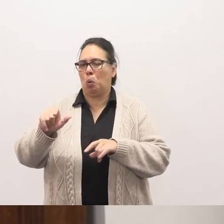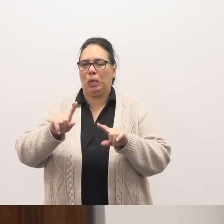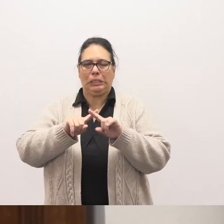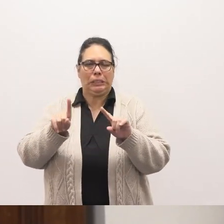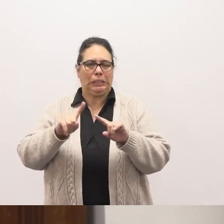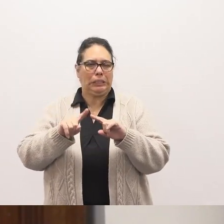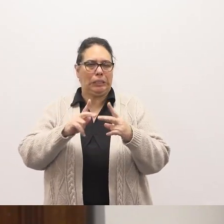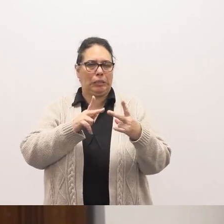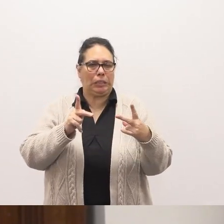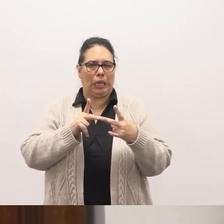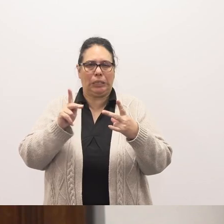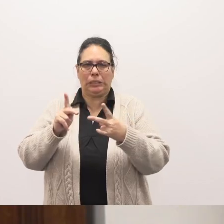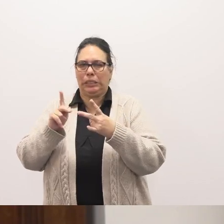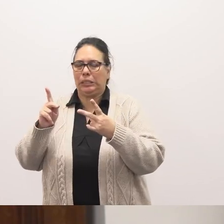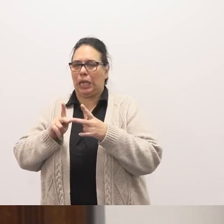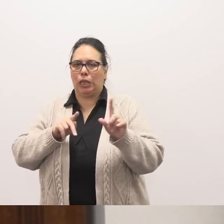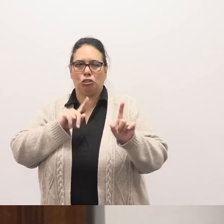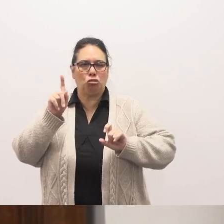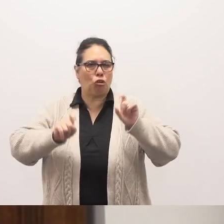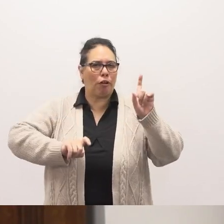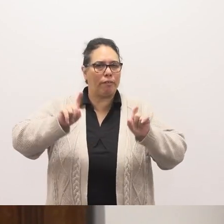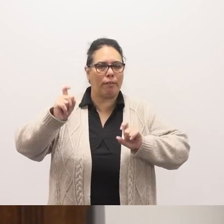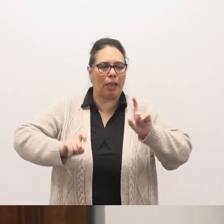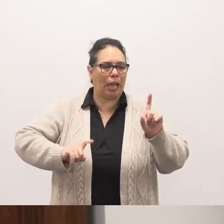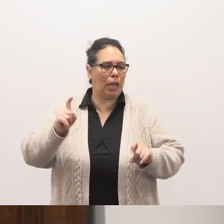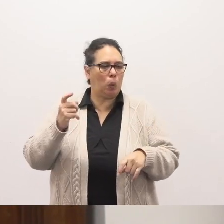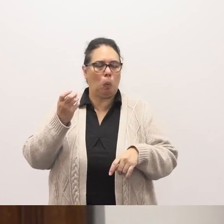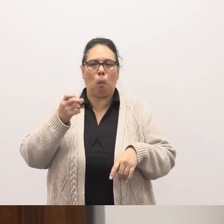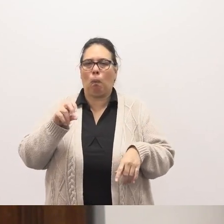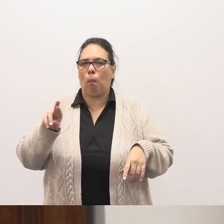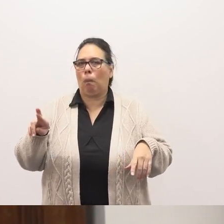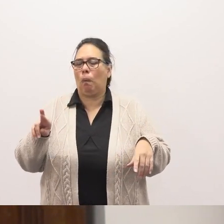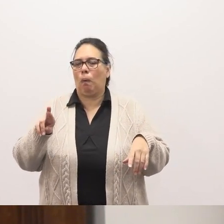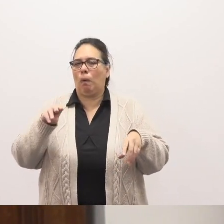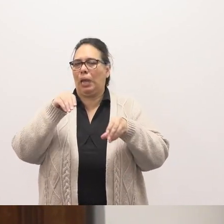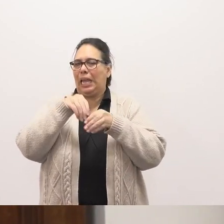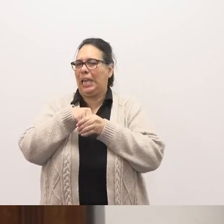surveyed or was it an in-person interaction?